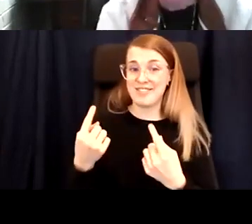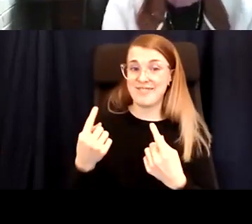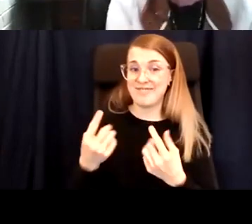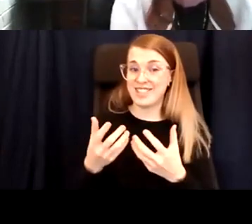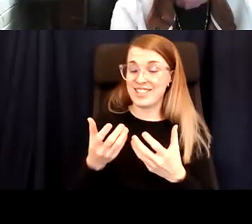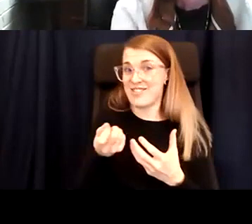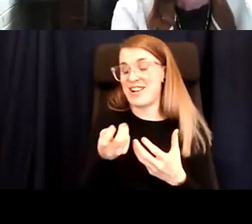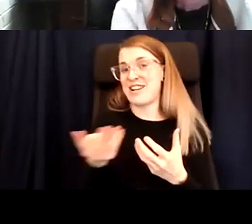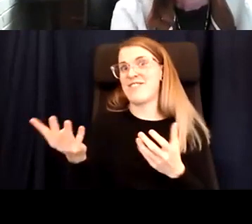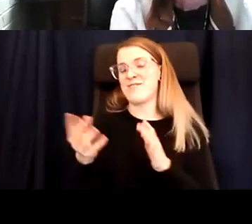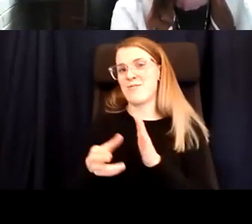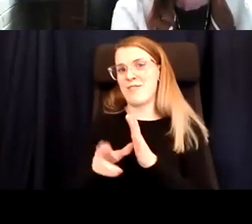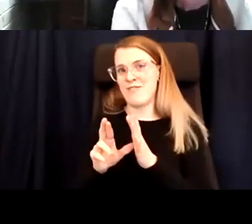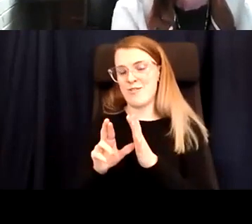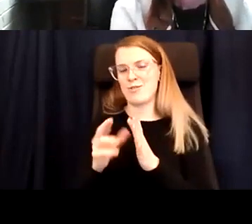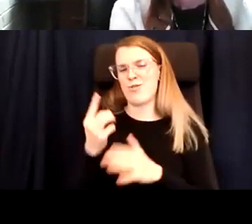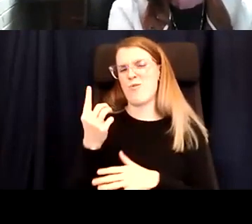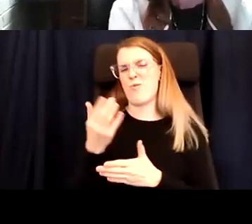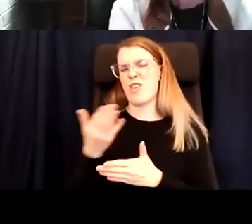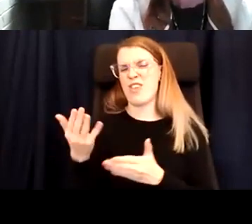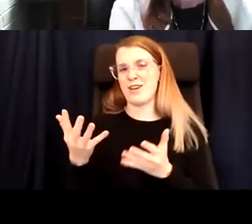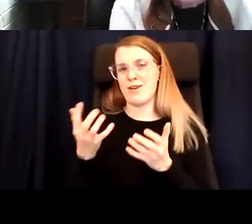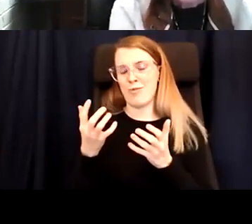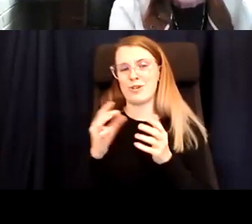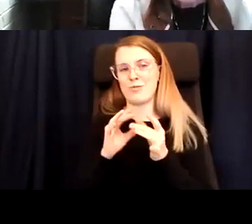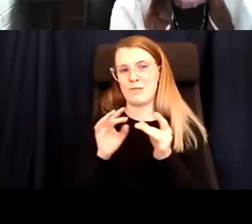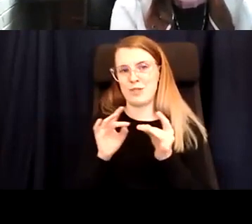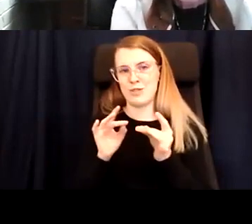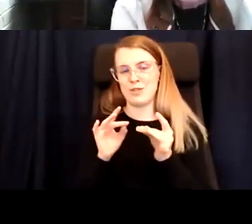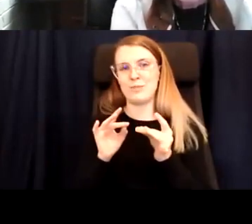So I -- one thing that I wanted to kind of mention is that just kind of seeing how it's